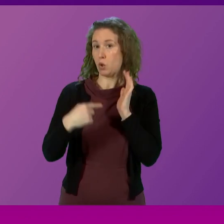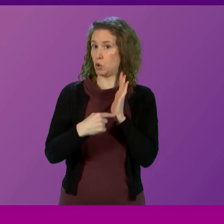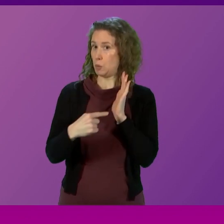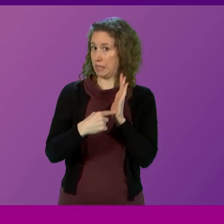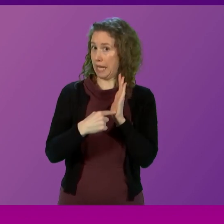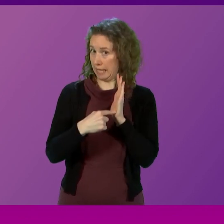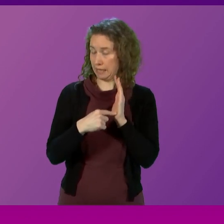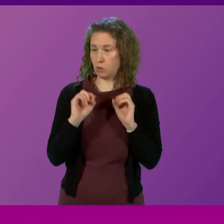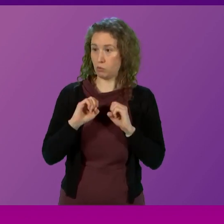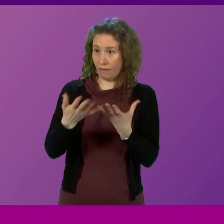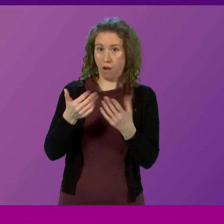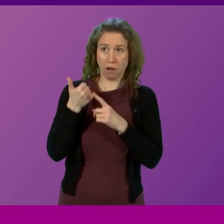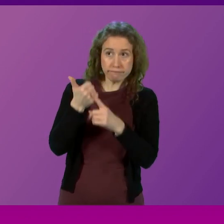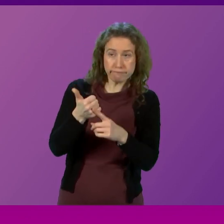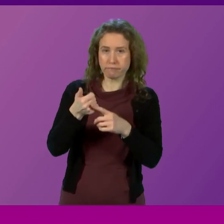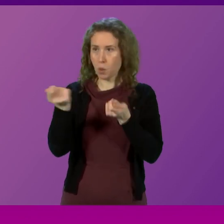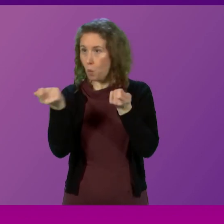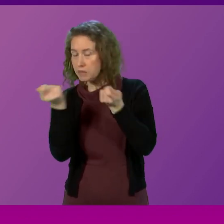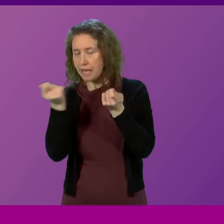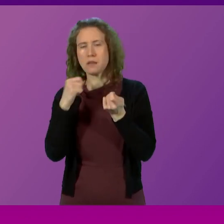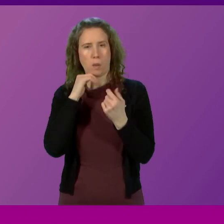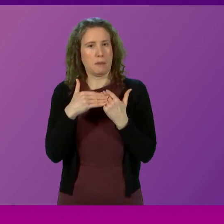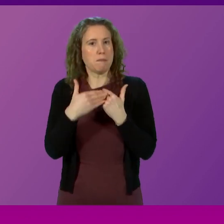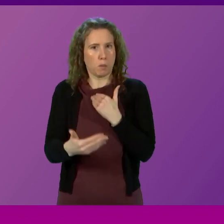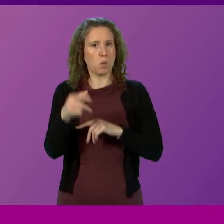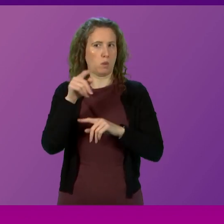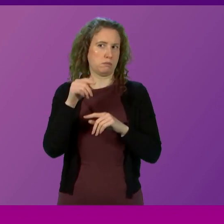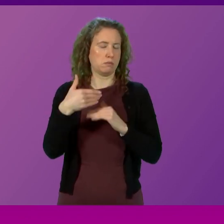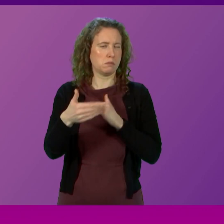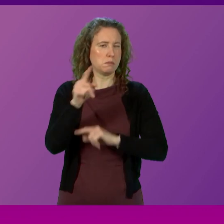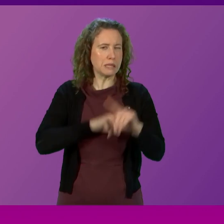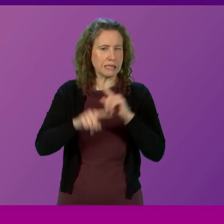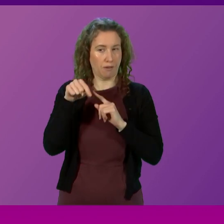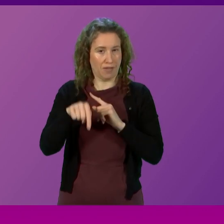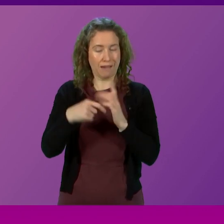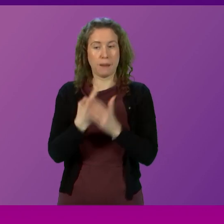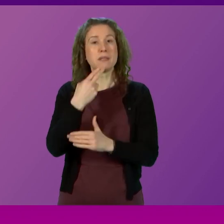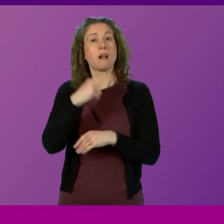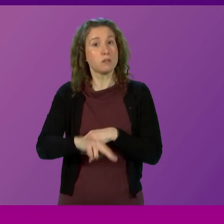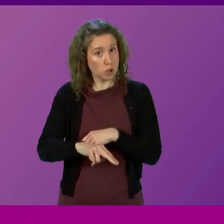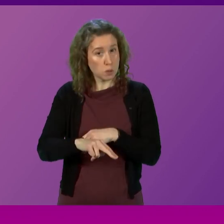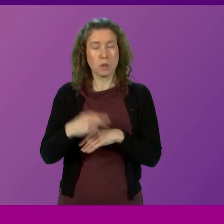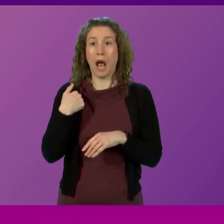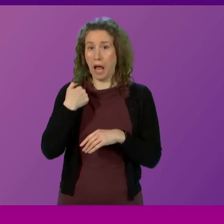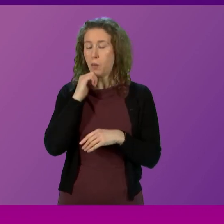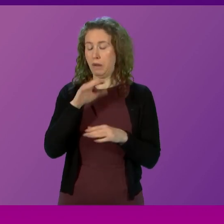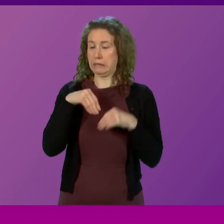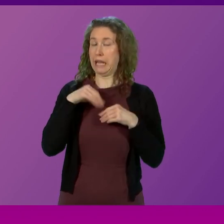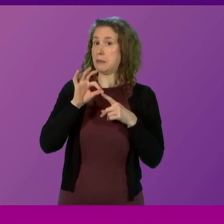whatever support and co-ordination we can, and SGoRR—Scottish Government resilience room—will have a further meeting this afternoon. I will take the point about communication